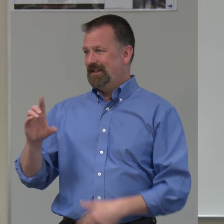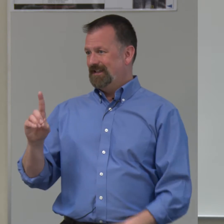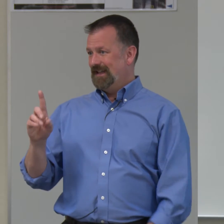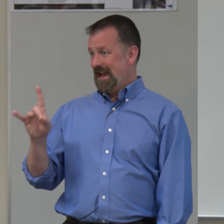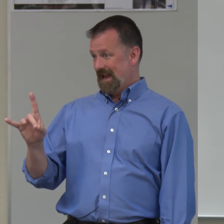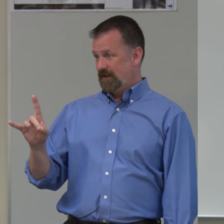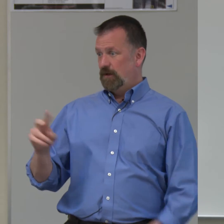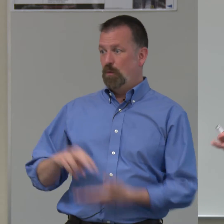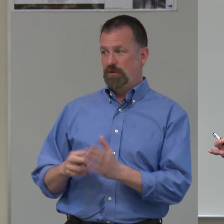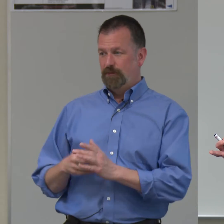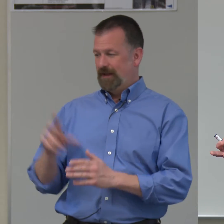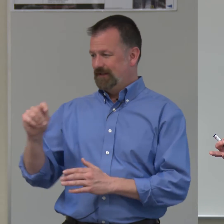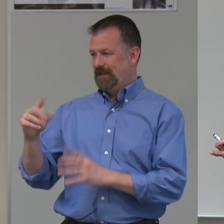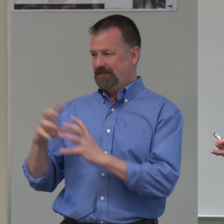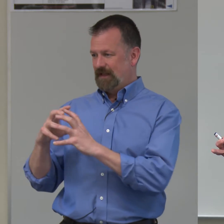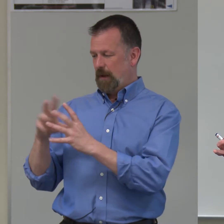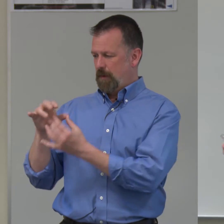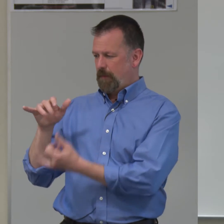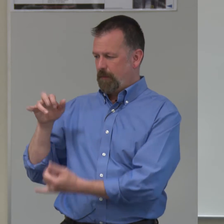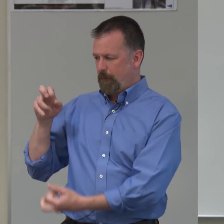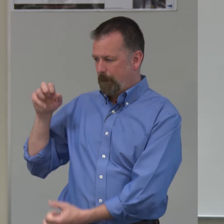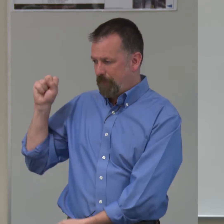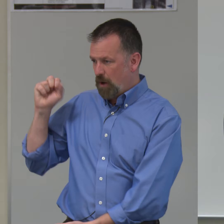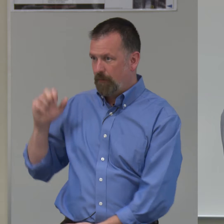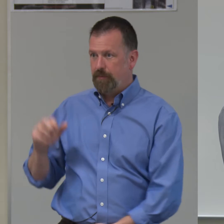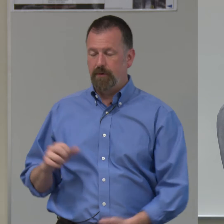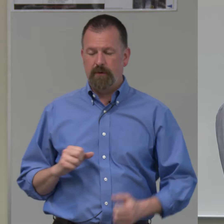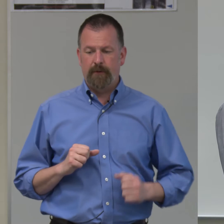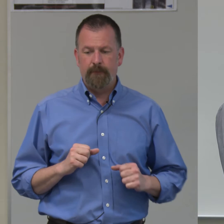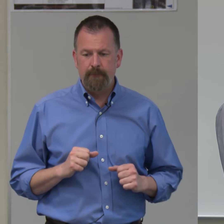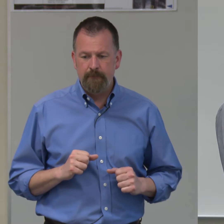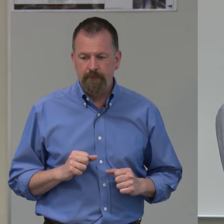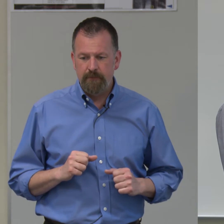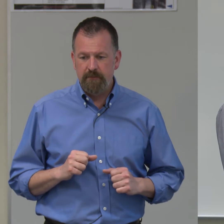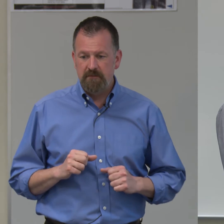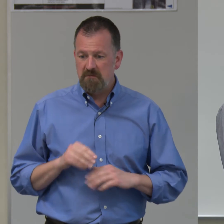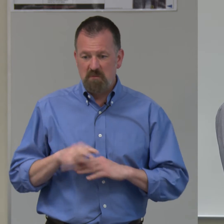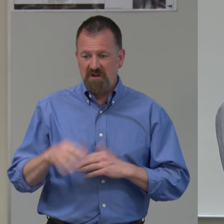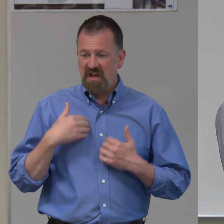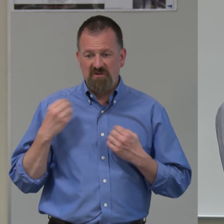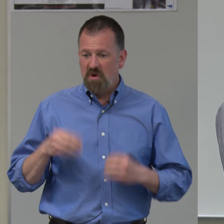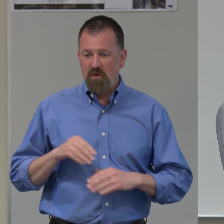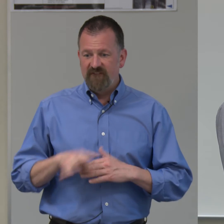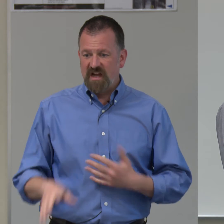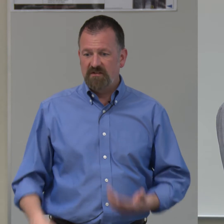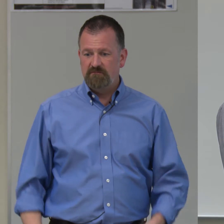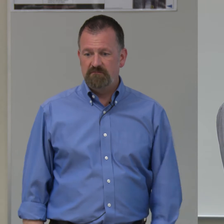so that you've eliminated all of those, there's essentially no effect of the radiation,